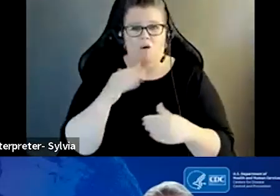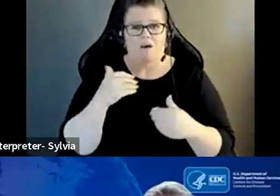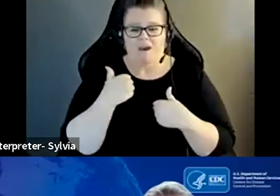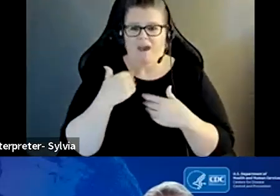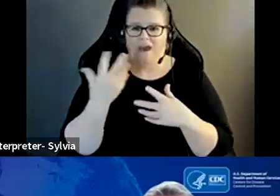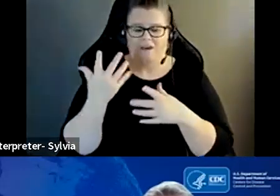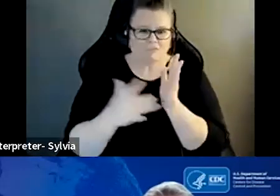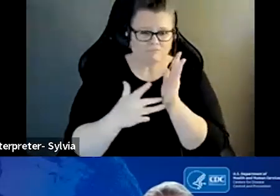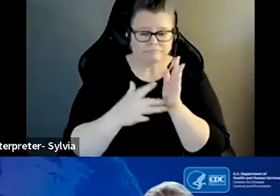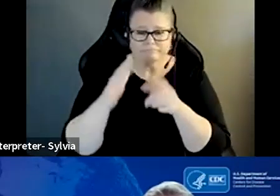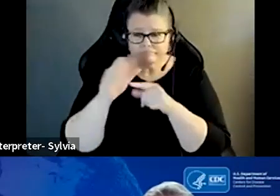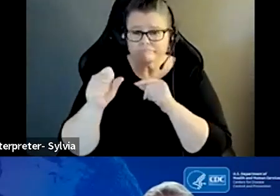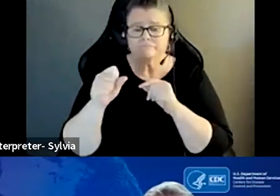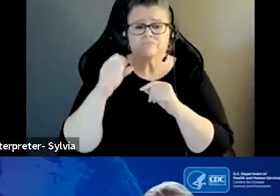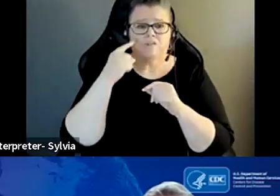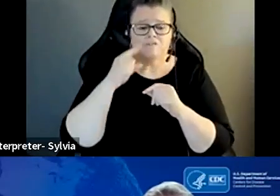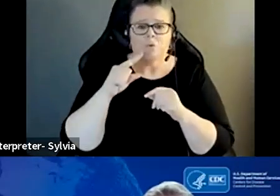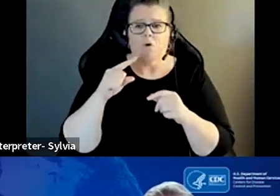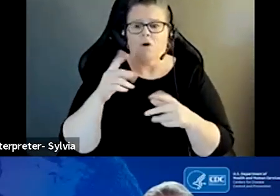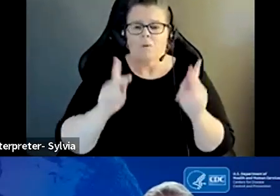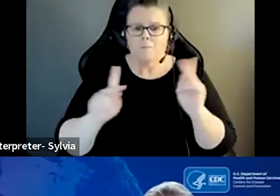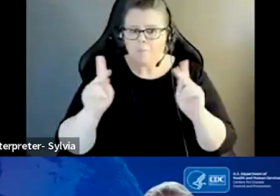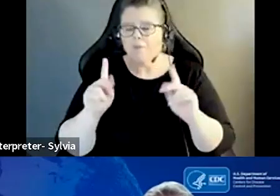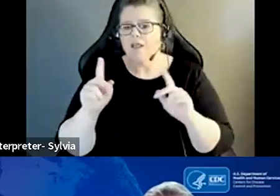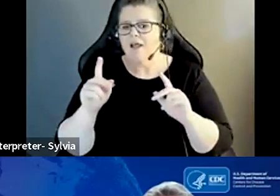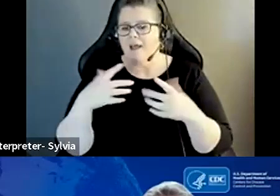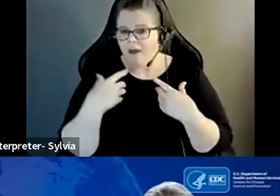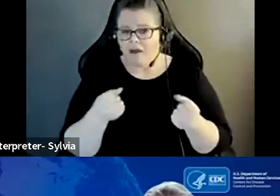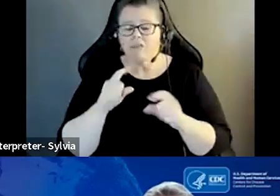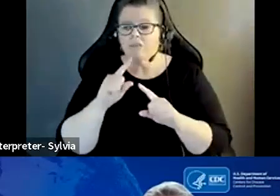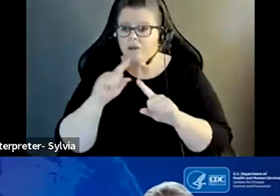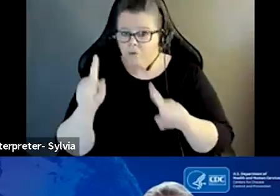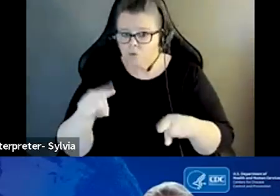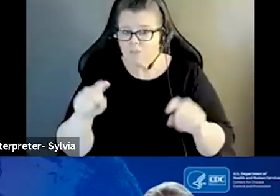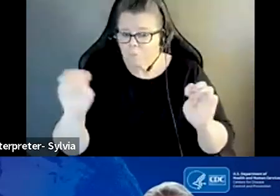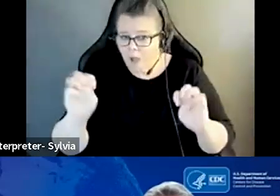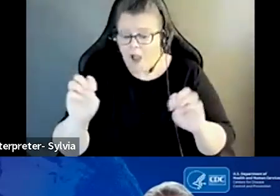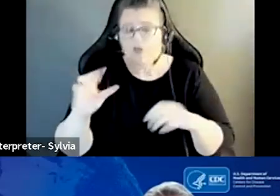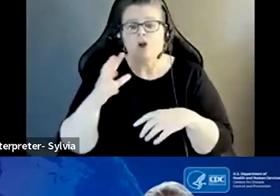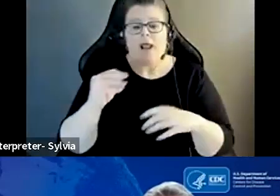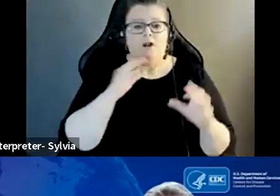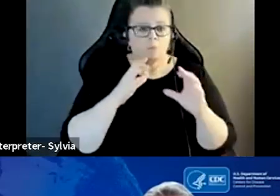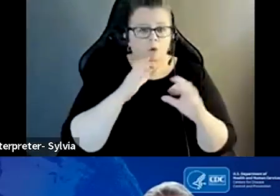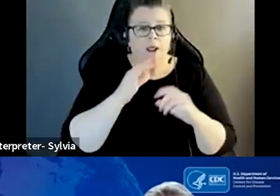public health emergency responders, and communication experts, to help make sure we never again face a public health